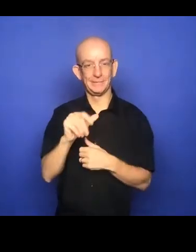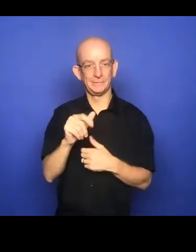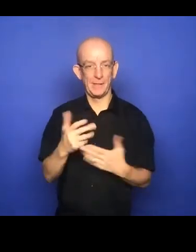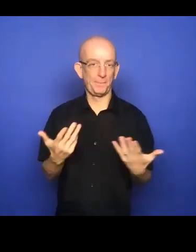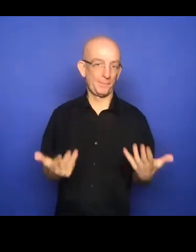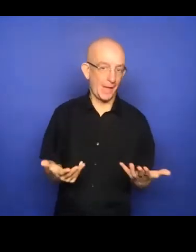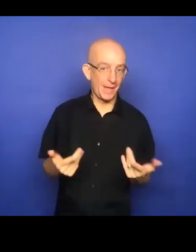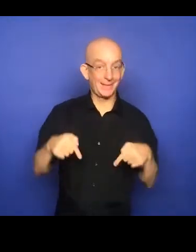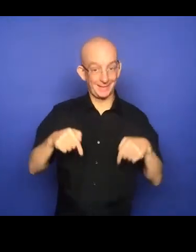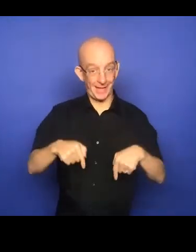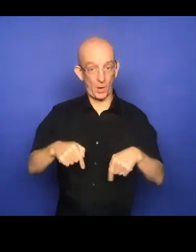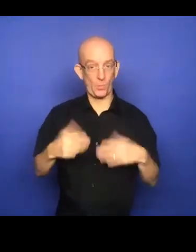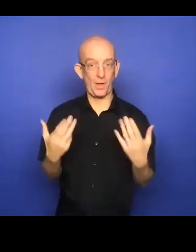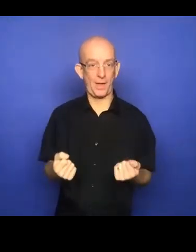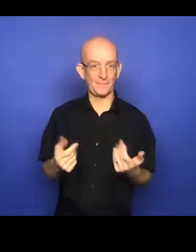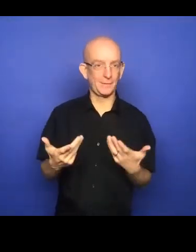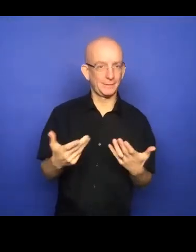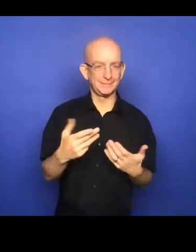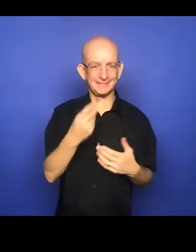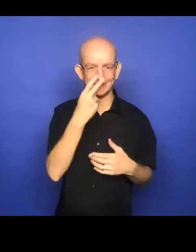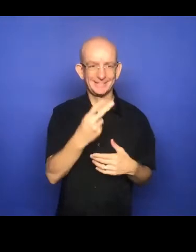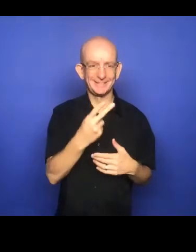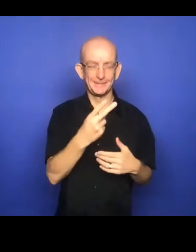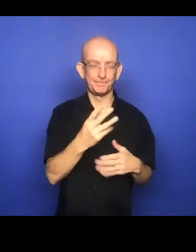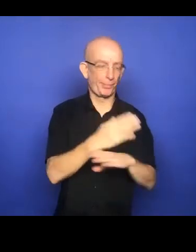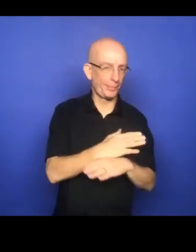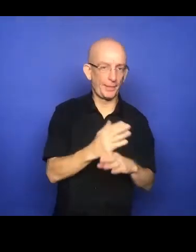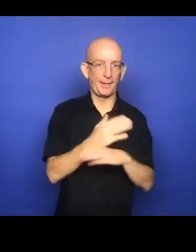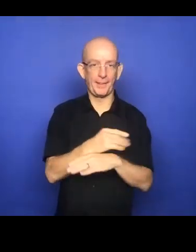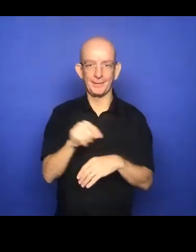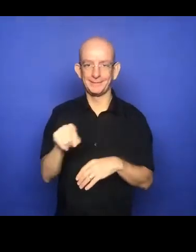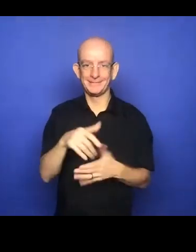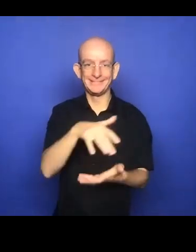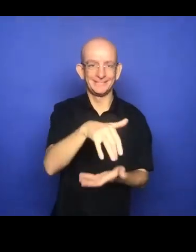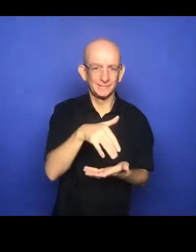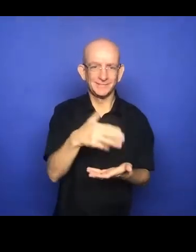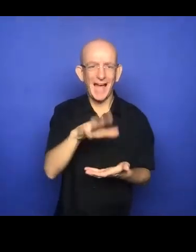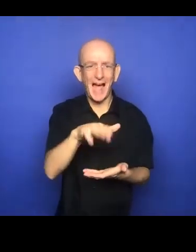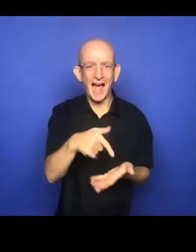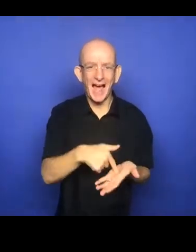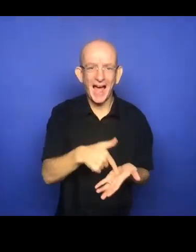as at present there are various gaps on getting disaggregated data, we hope that the collaboration with partners including the KNBS and DPOs in a